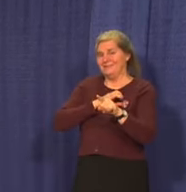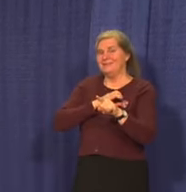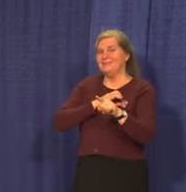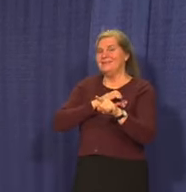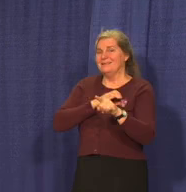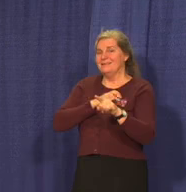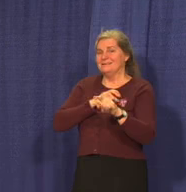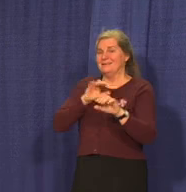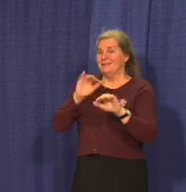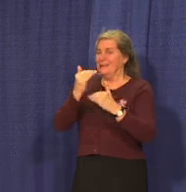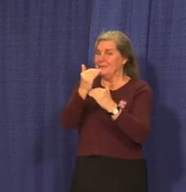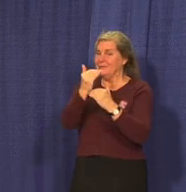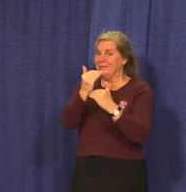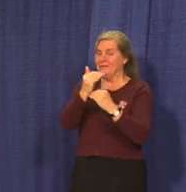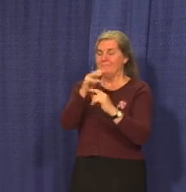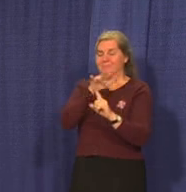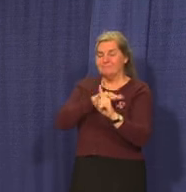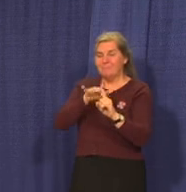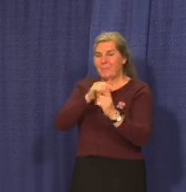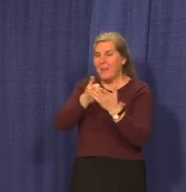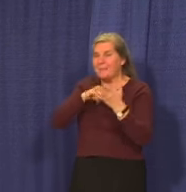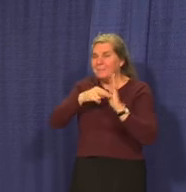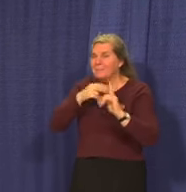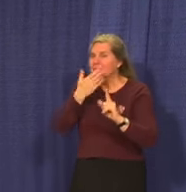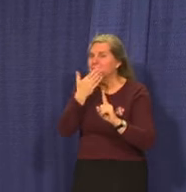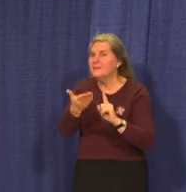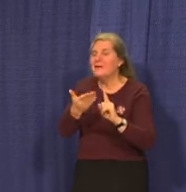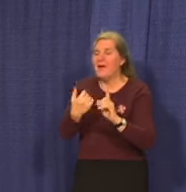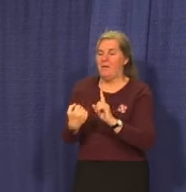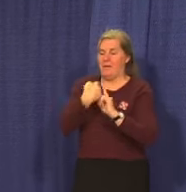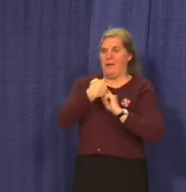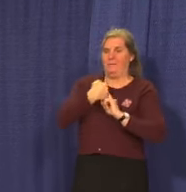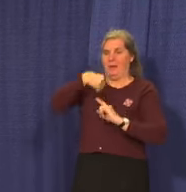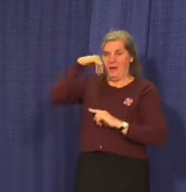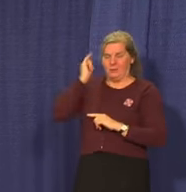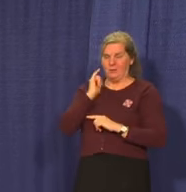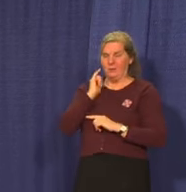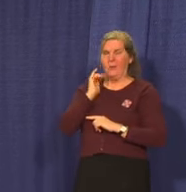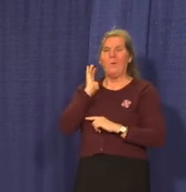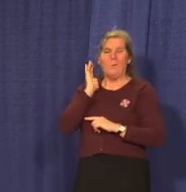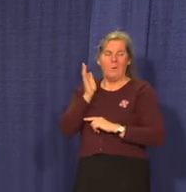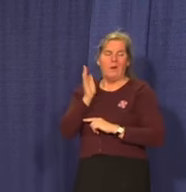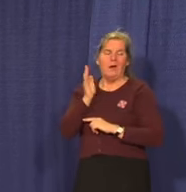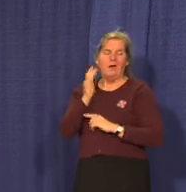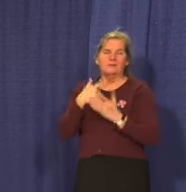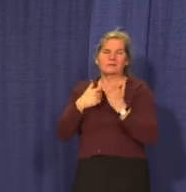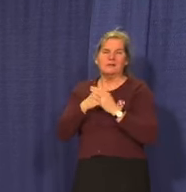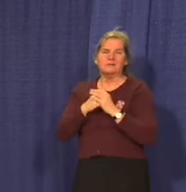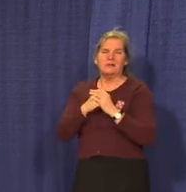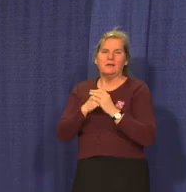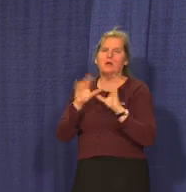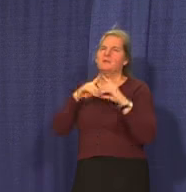AGAIN, ANALYSING WHAT THIS MEANS AND HAVING THOSE CONVERSATIONS. I KNOW THE DEPARTMENTS OF HEALTH ARE IN CONSTANT CONVERSATION BUT